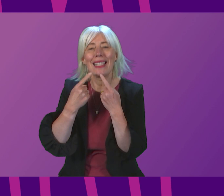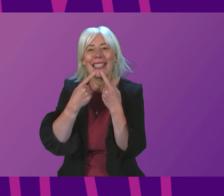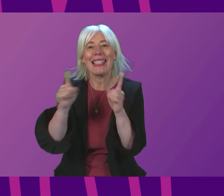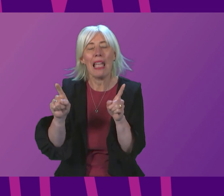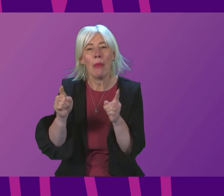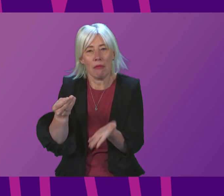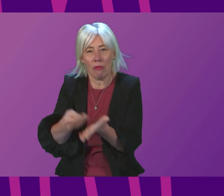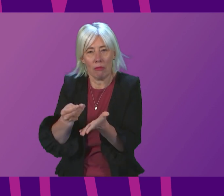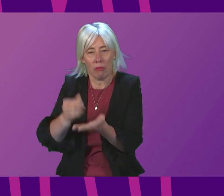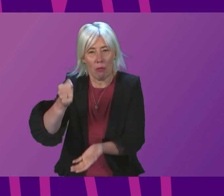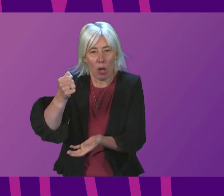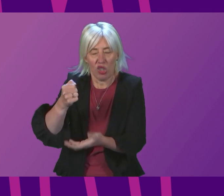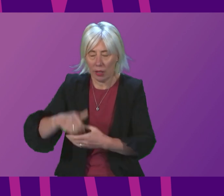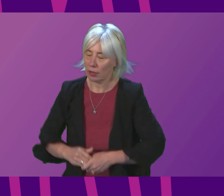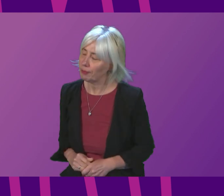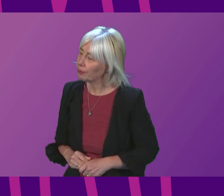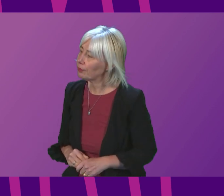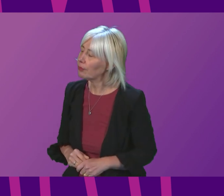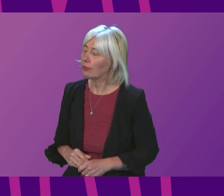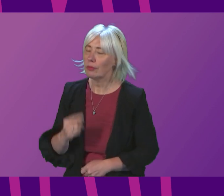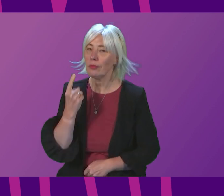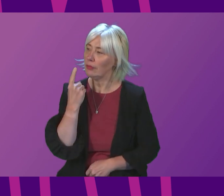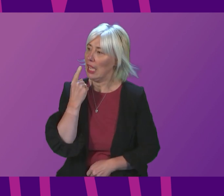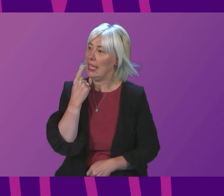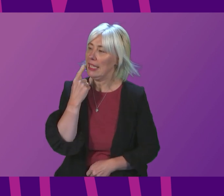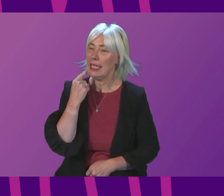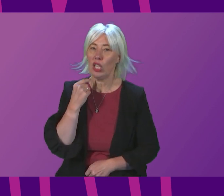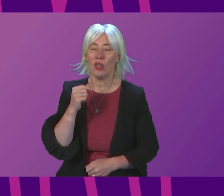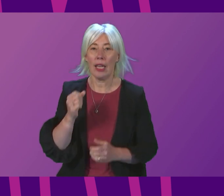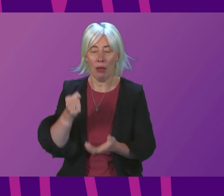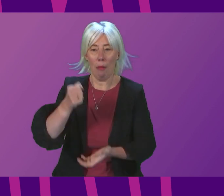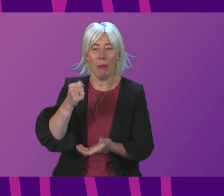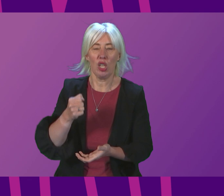Yesterday’s spring statement was a missed opportunity on the part of the Chancellor